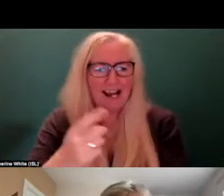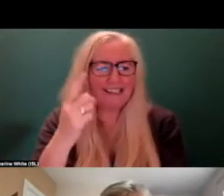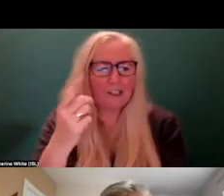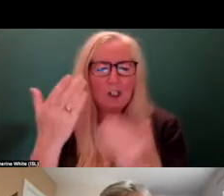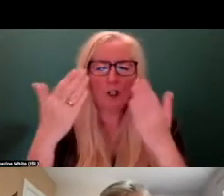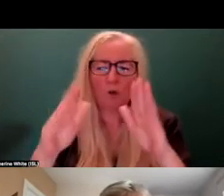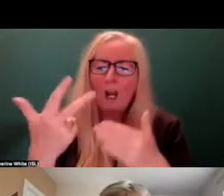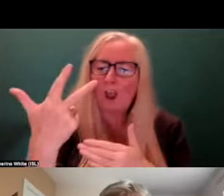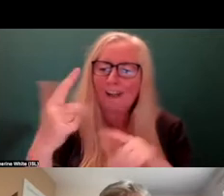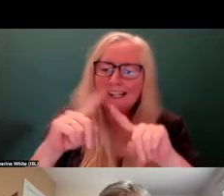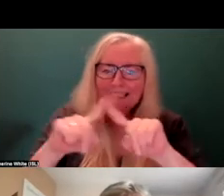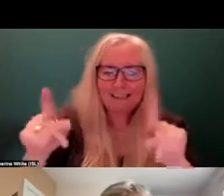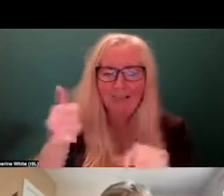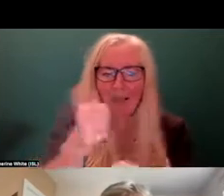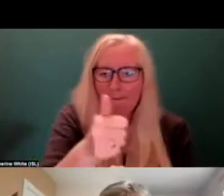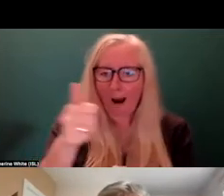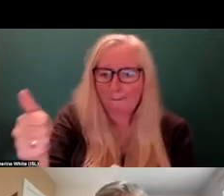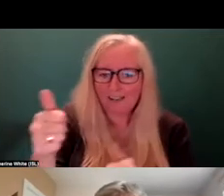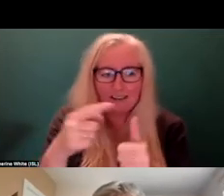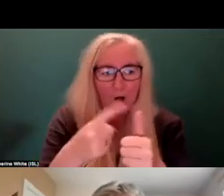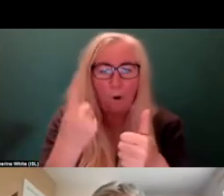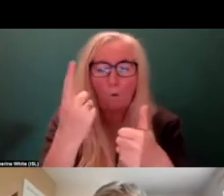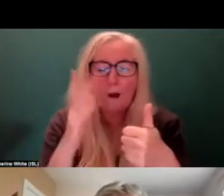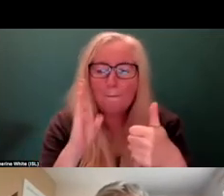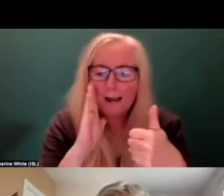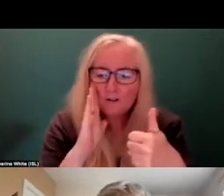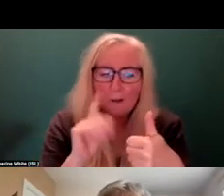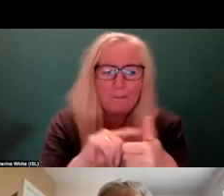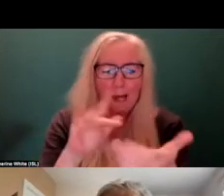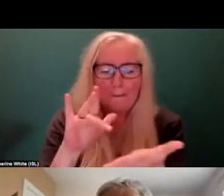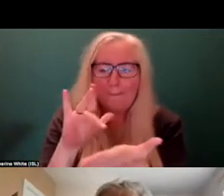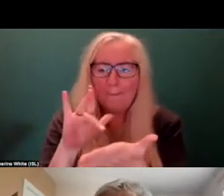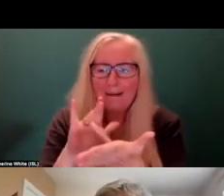I've highlighted three different apartments here, a one bedroom, one in